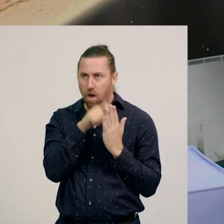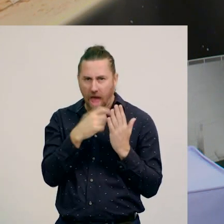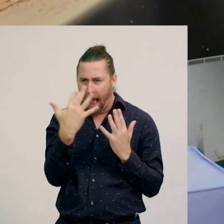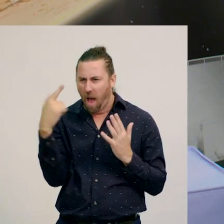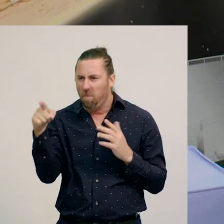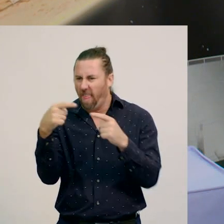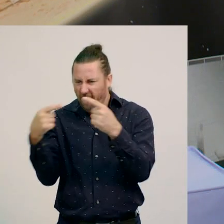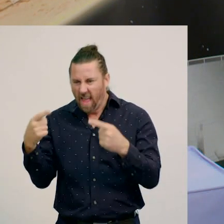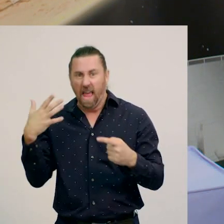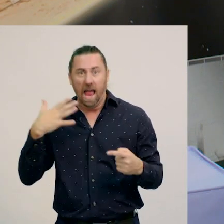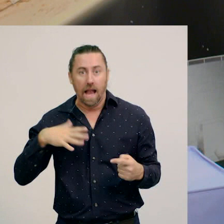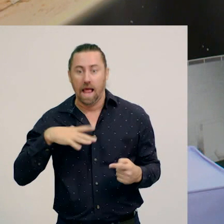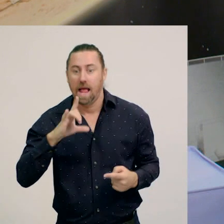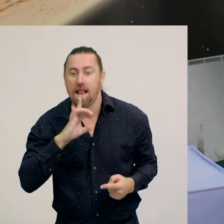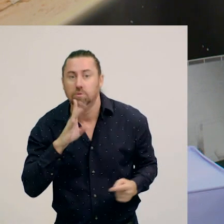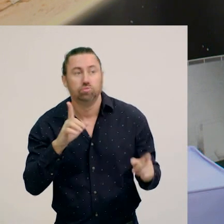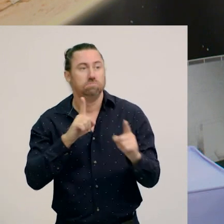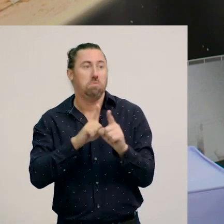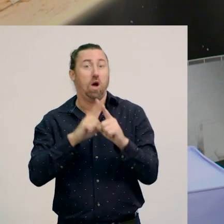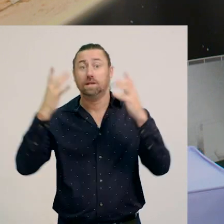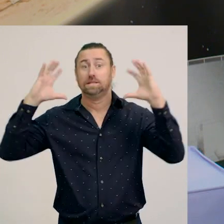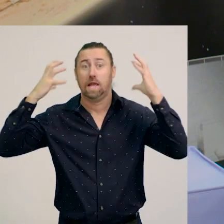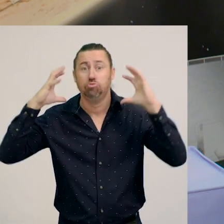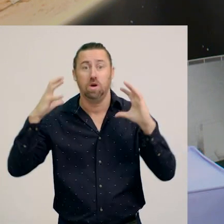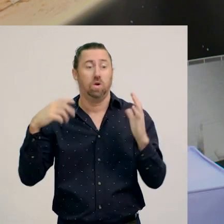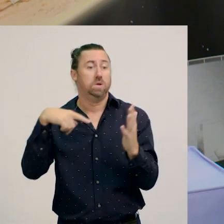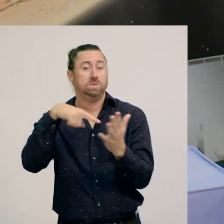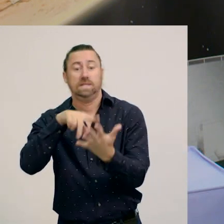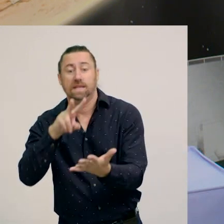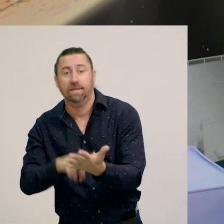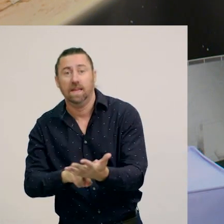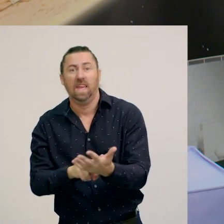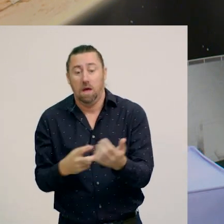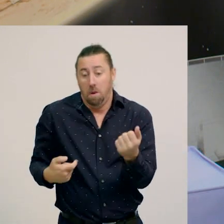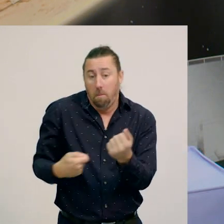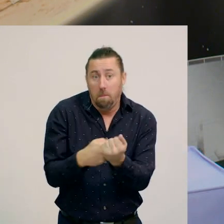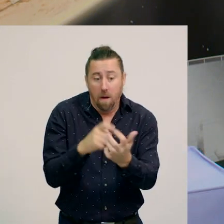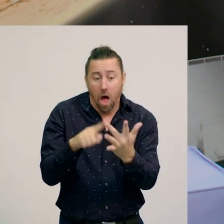Things like stereos, televisions, charging iPads.